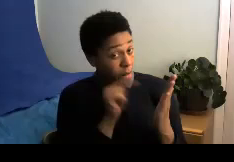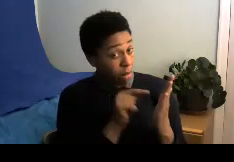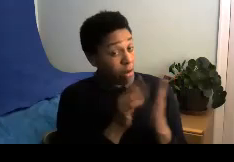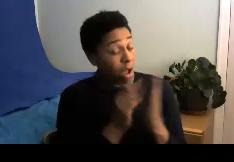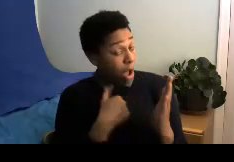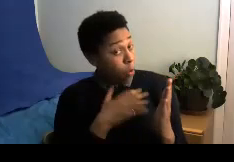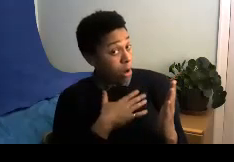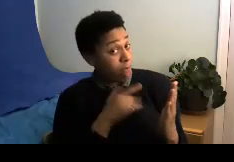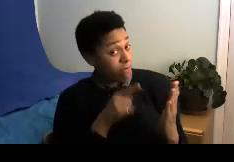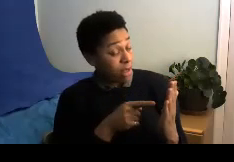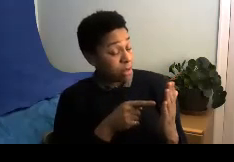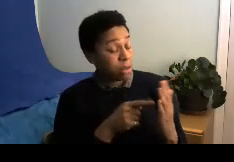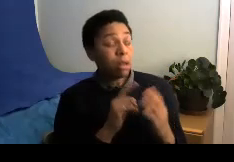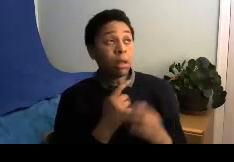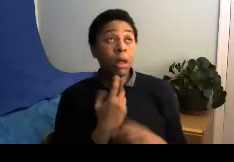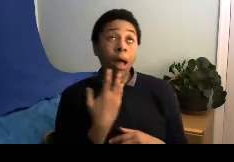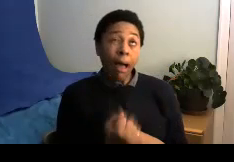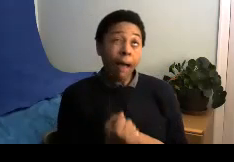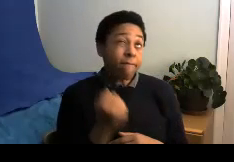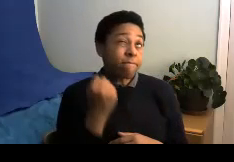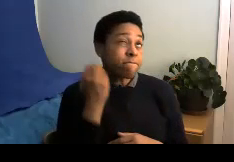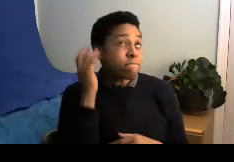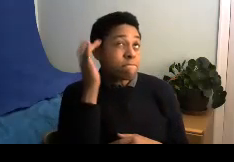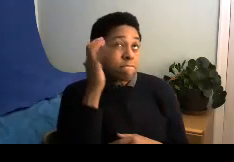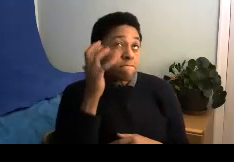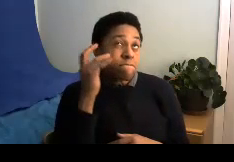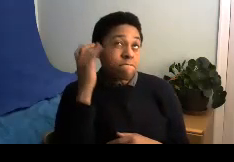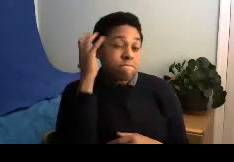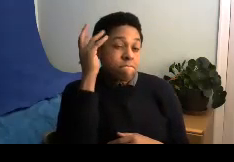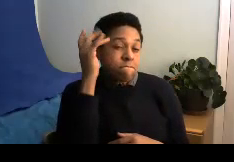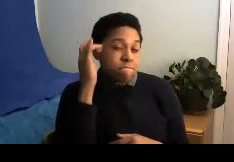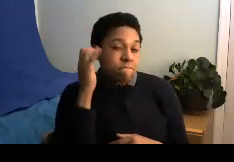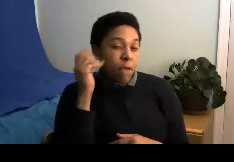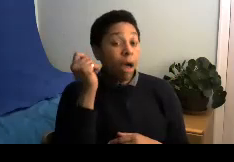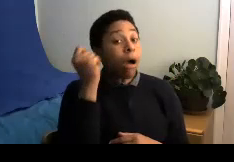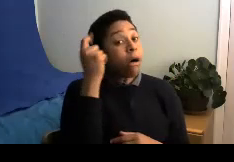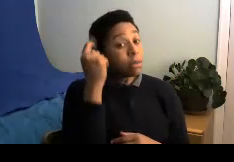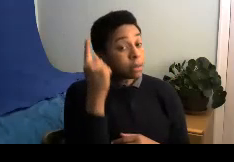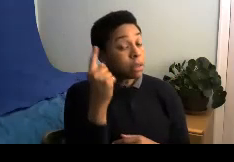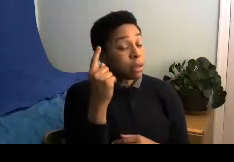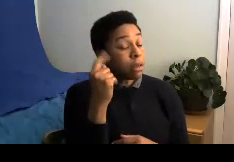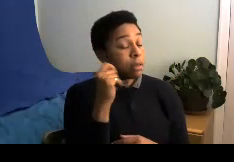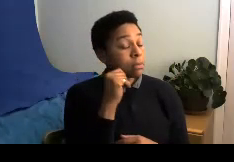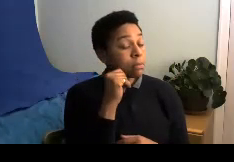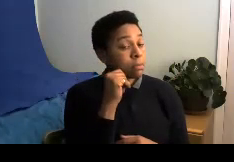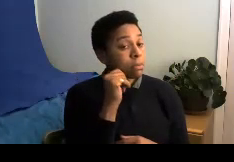And I do have something in mind. But yeah, I just have to sort of